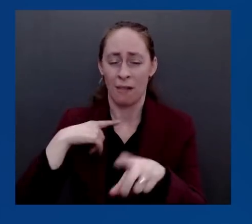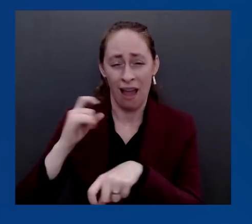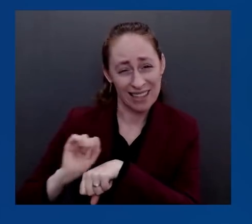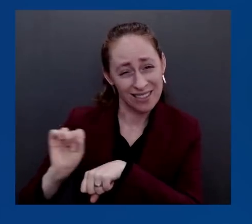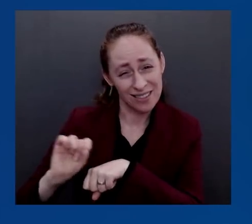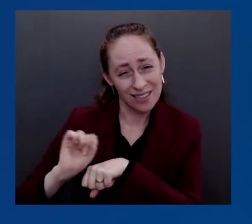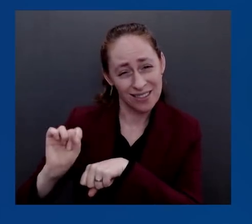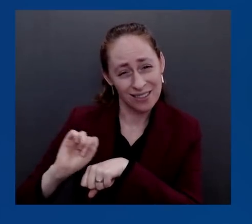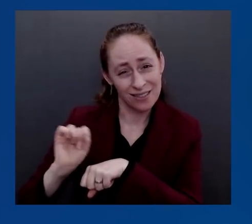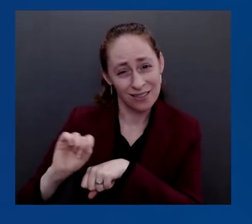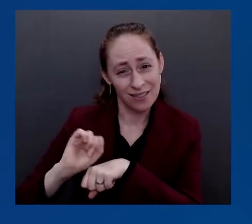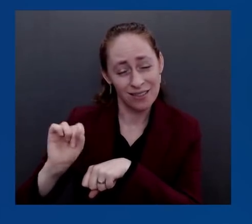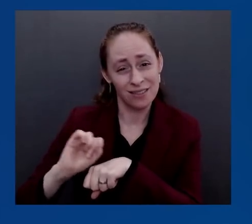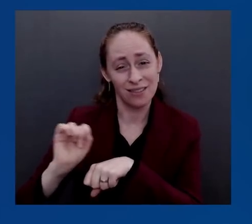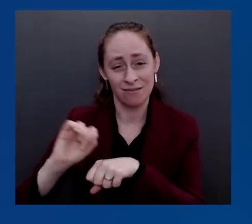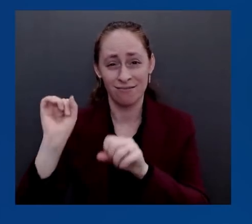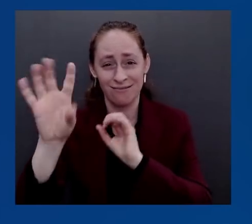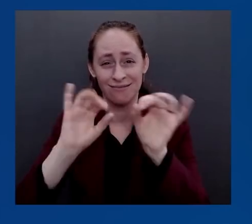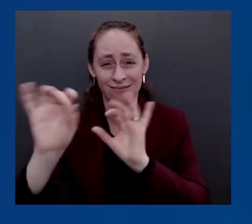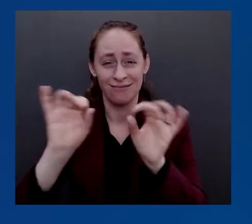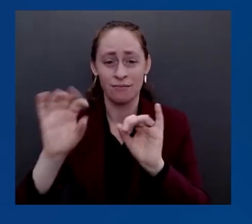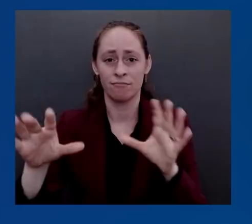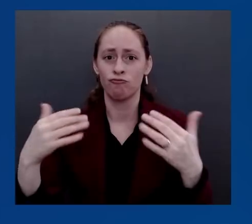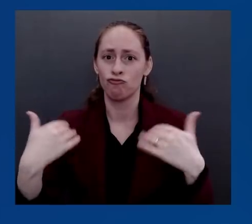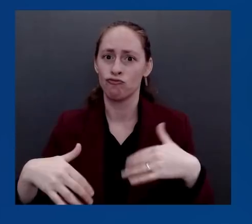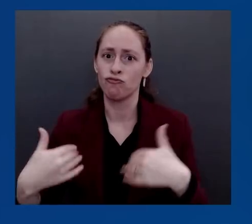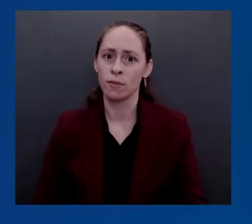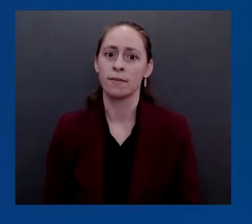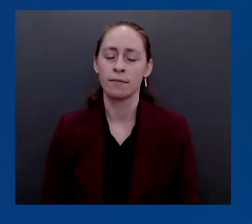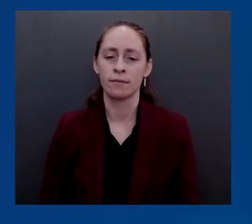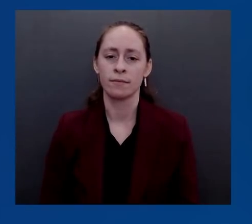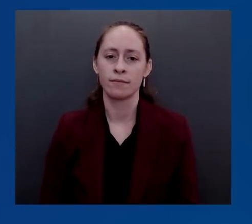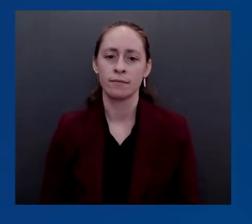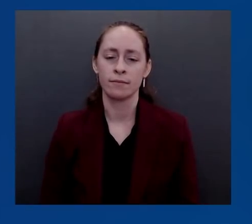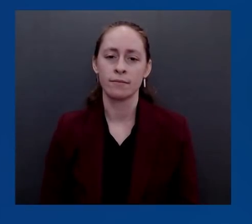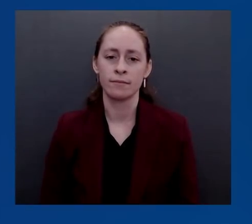So, really, a very strong performance across the board.